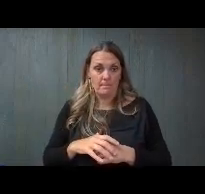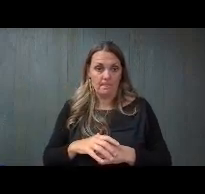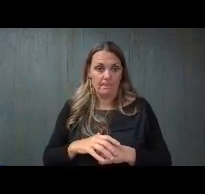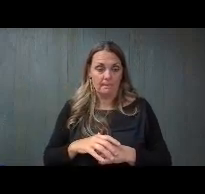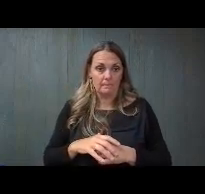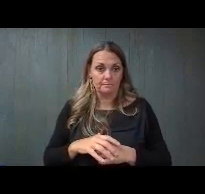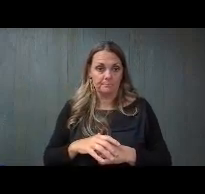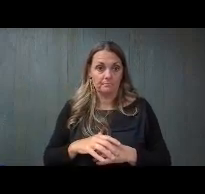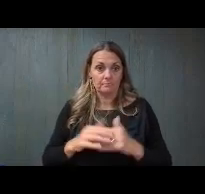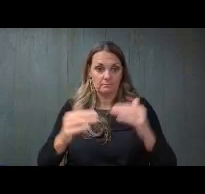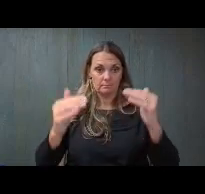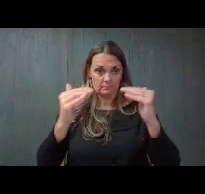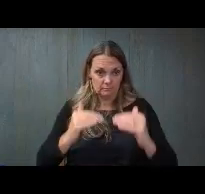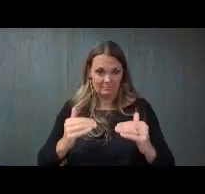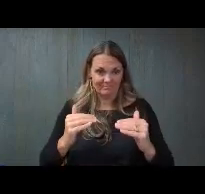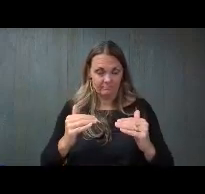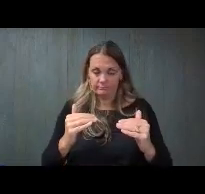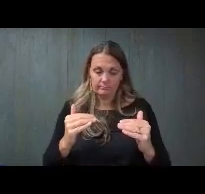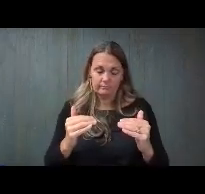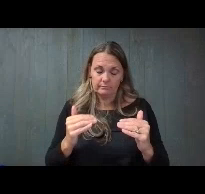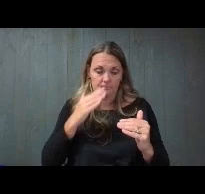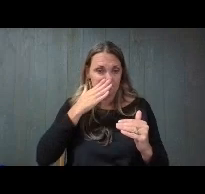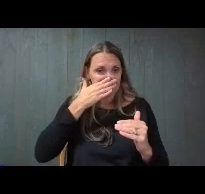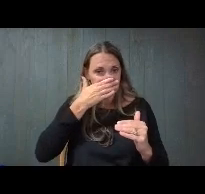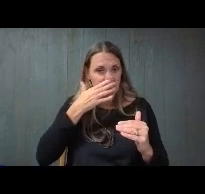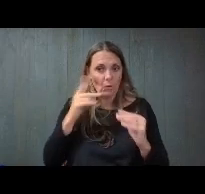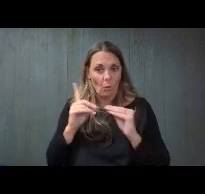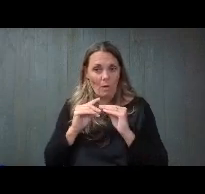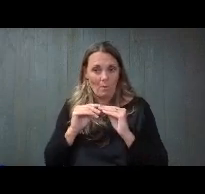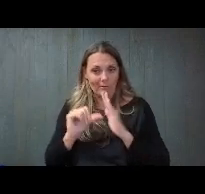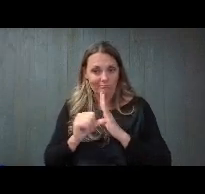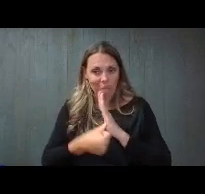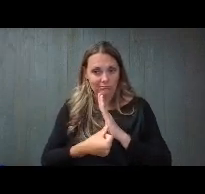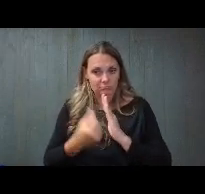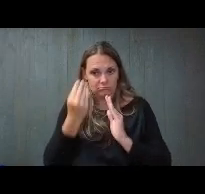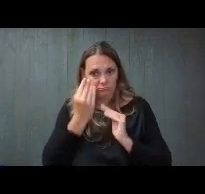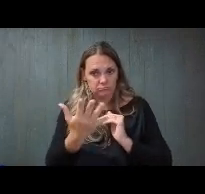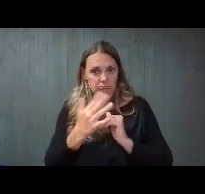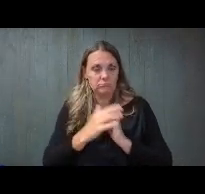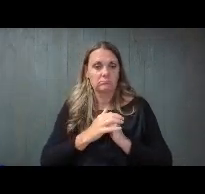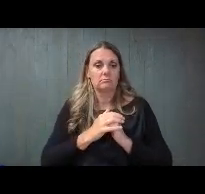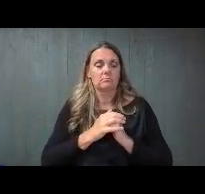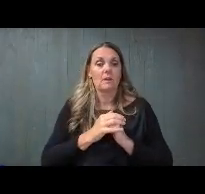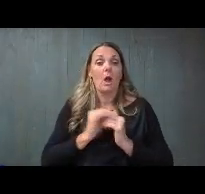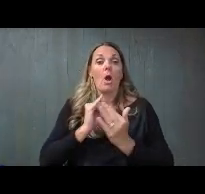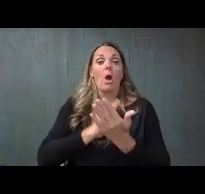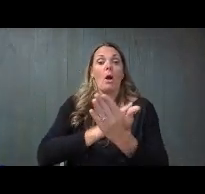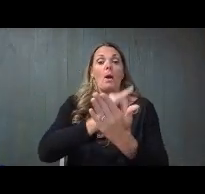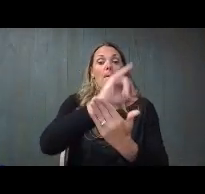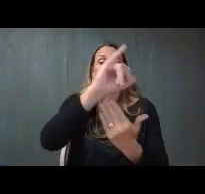And then just a one more thing to note here. This is a project, not a grant.